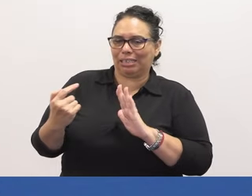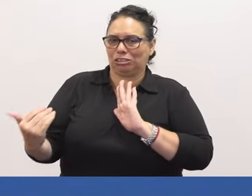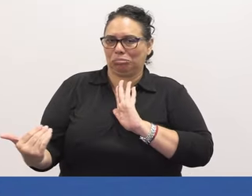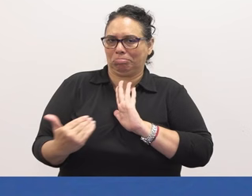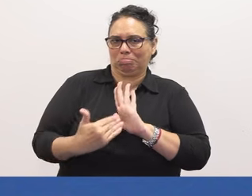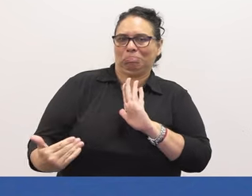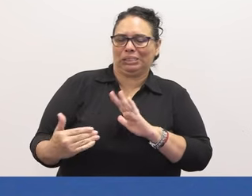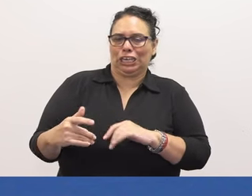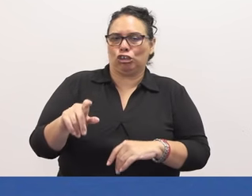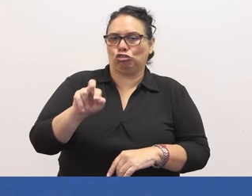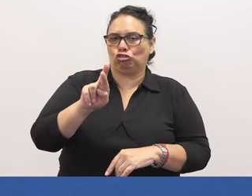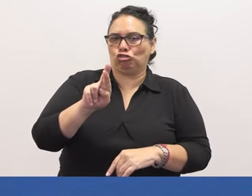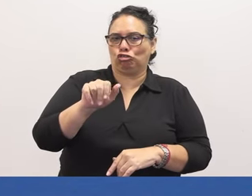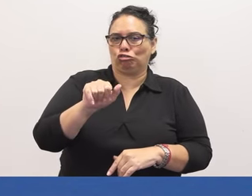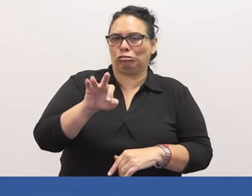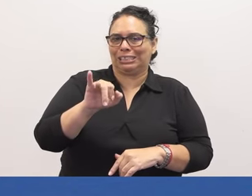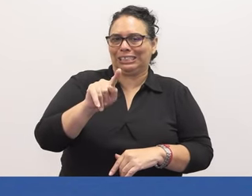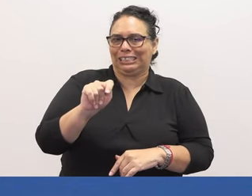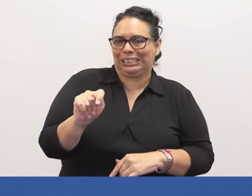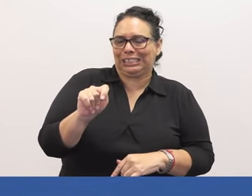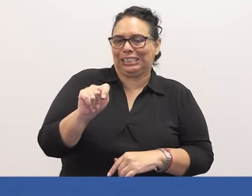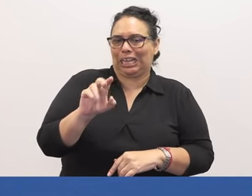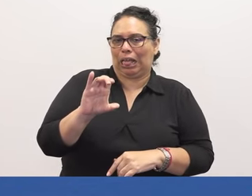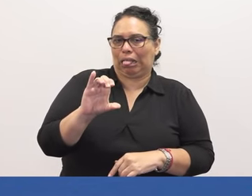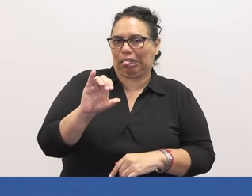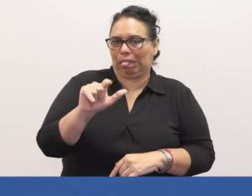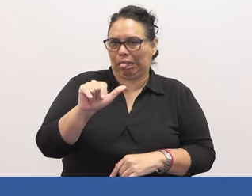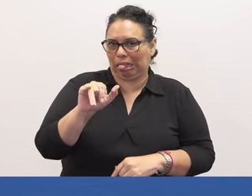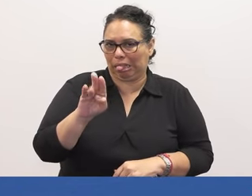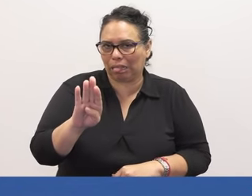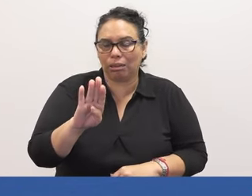And by uplifting your story today,